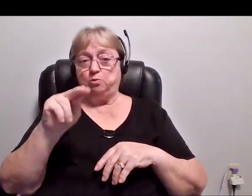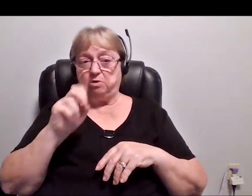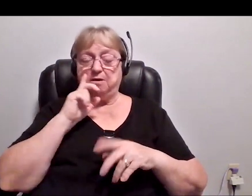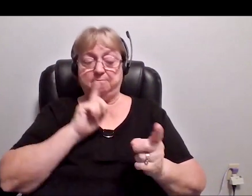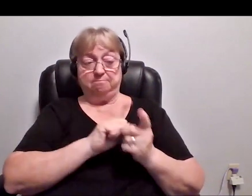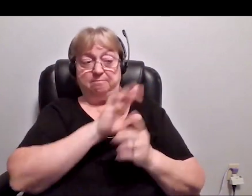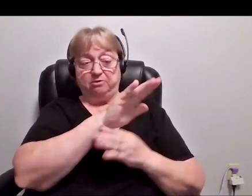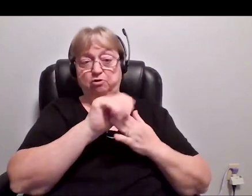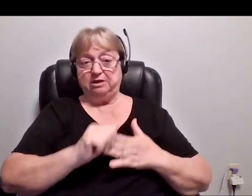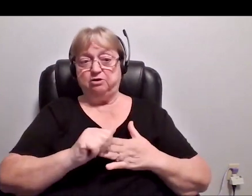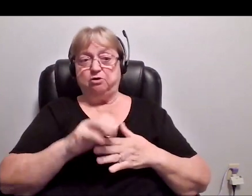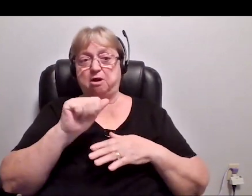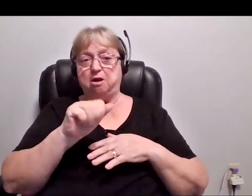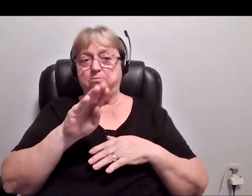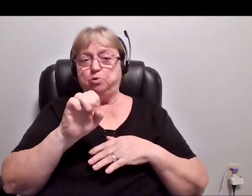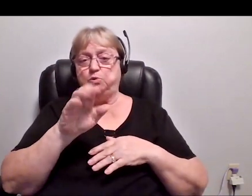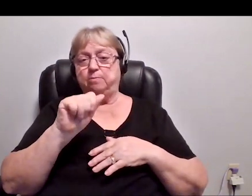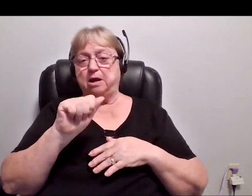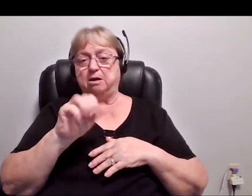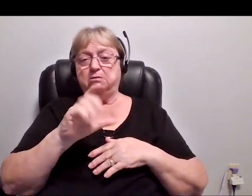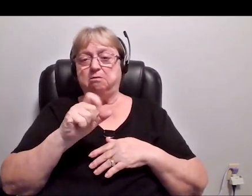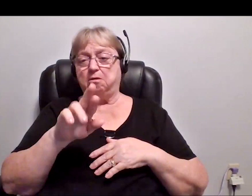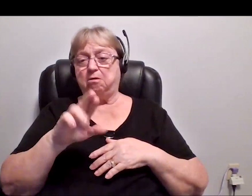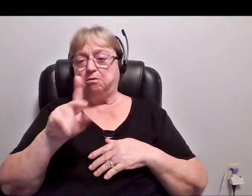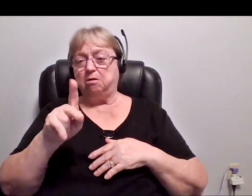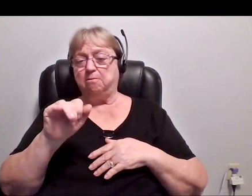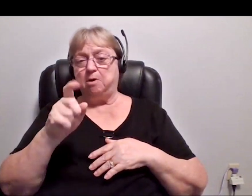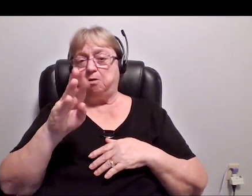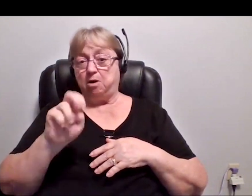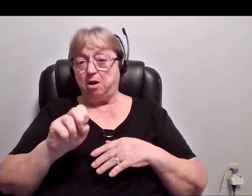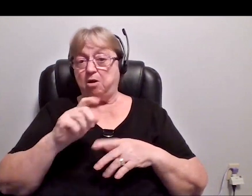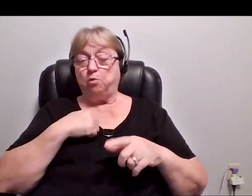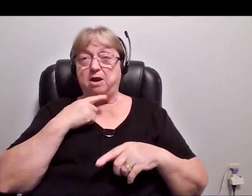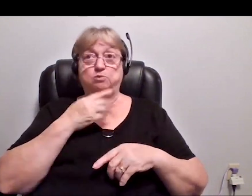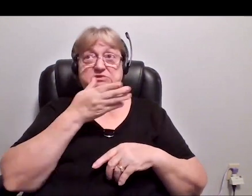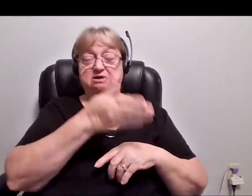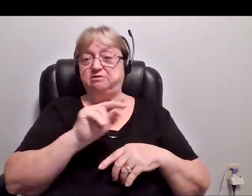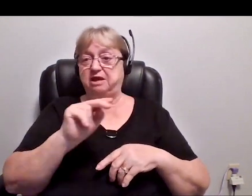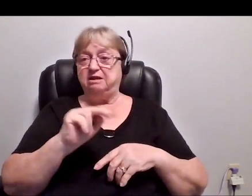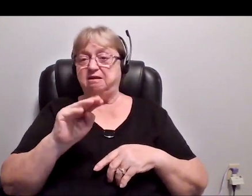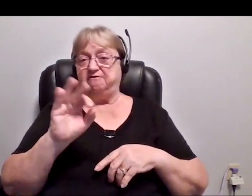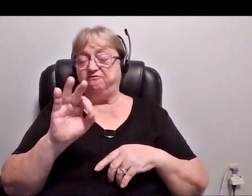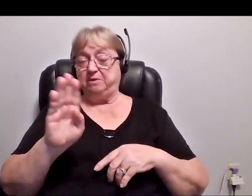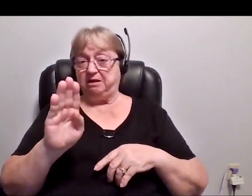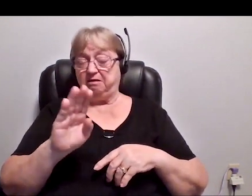Abubakar Kamara, when I was at the NFB, or National Federation of the Blind National Convention.